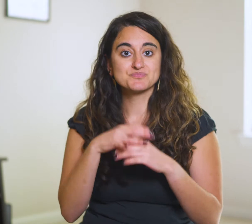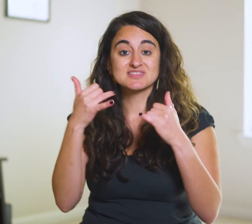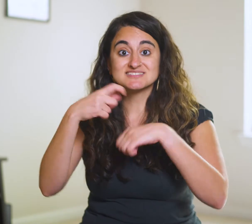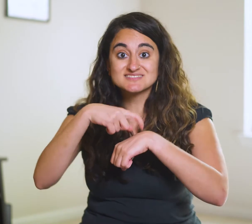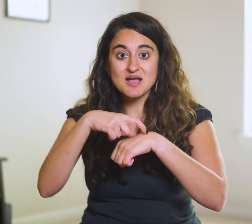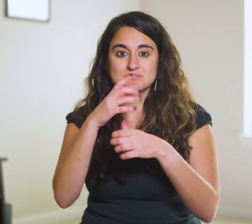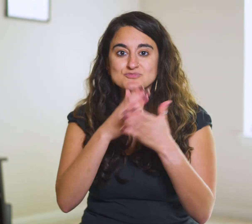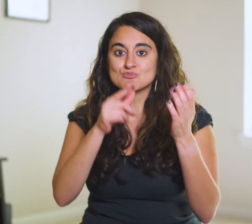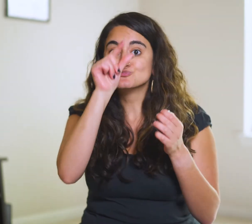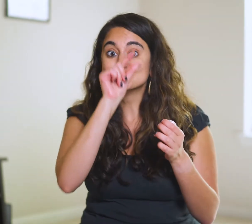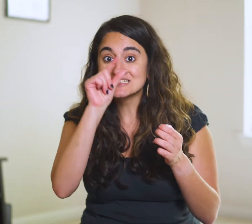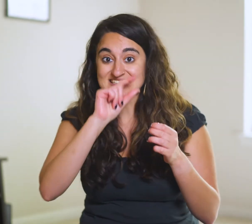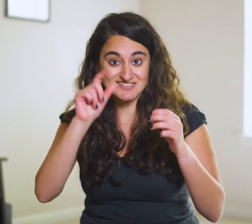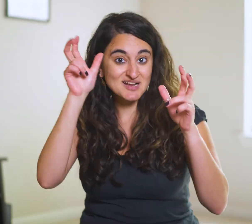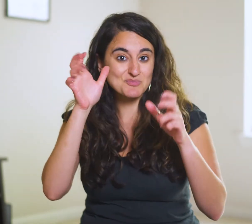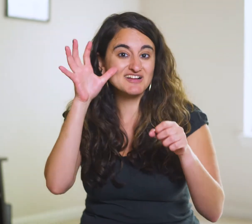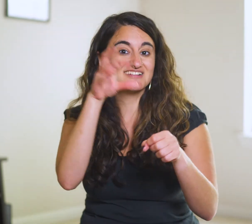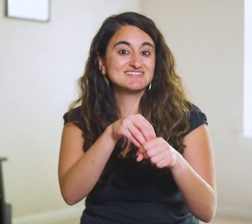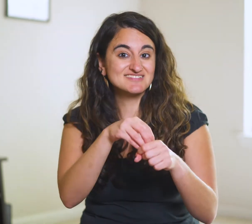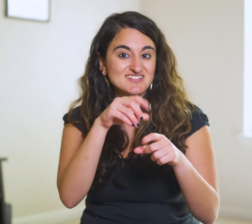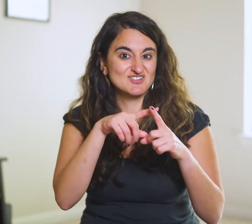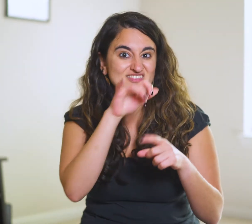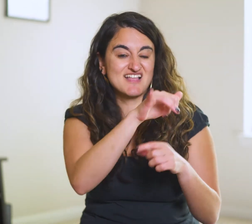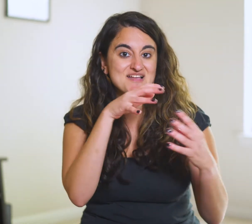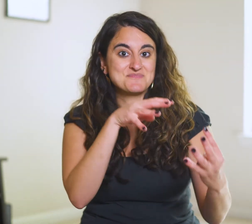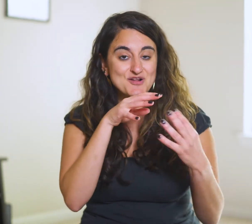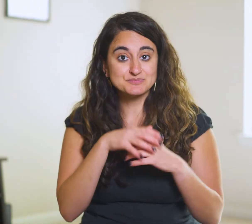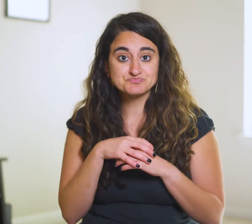This time, some Greek demons will be added to the mix.